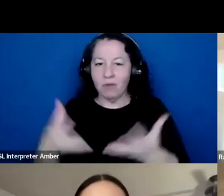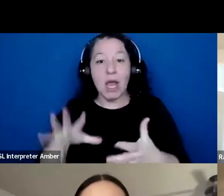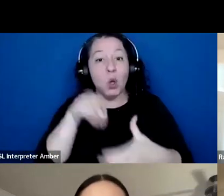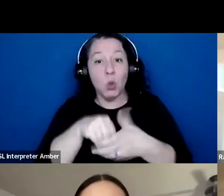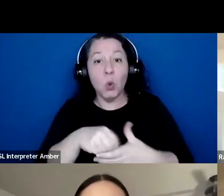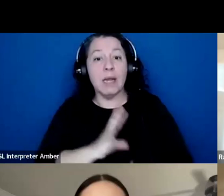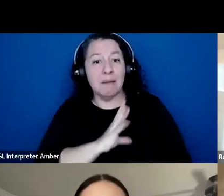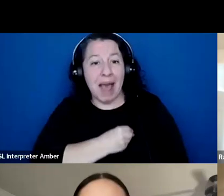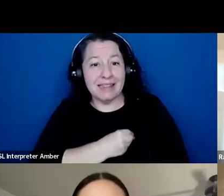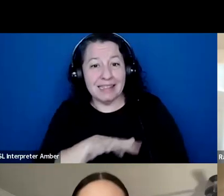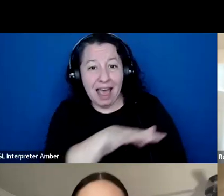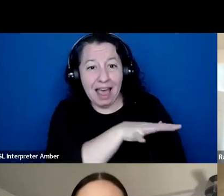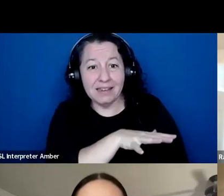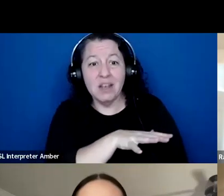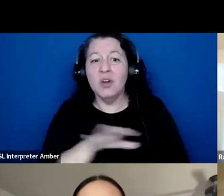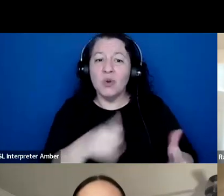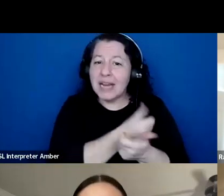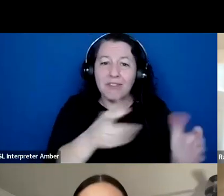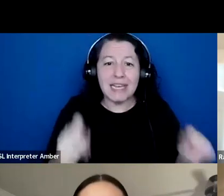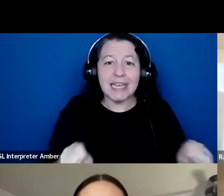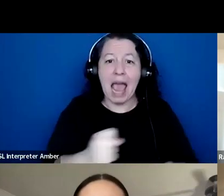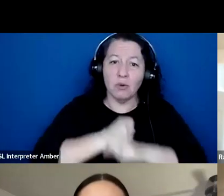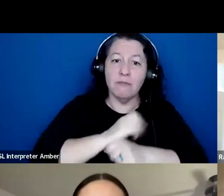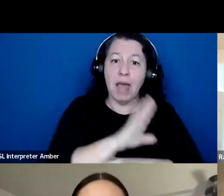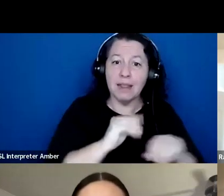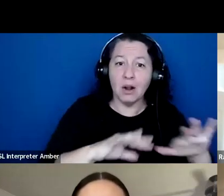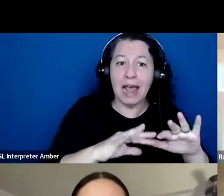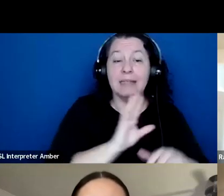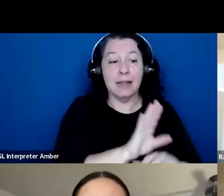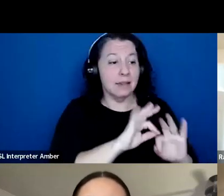to make sure that they defend their lands and that their people can, you know, experience